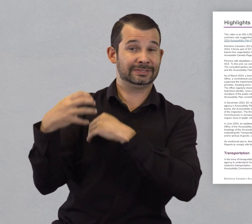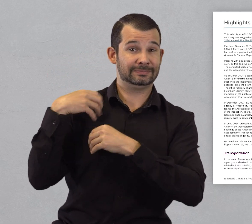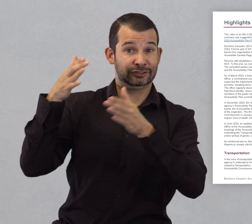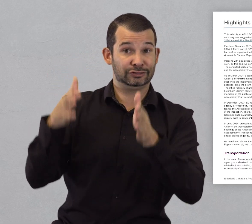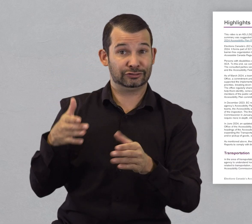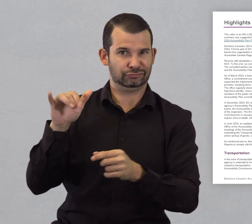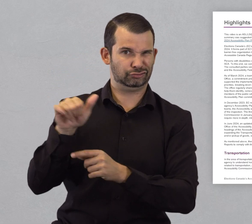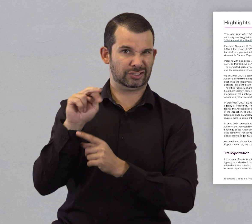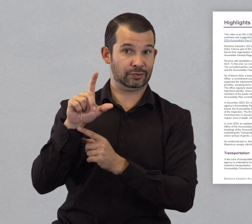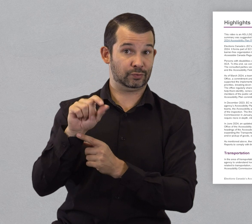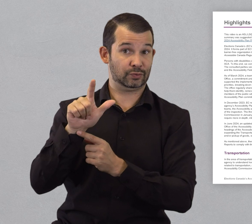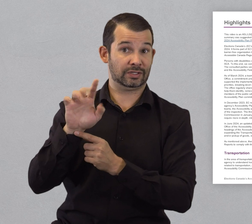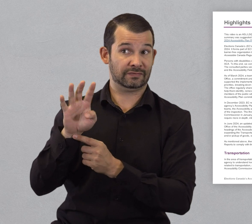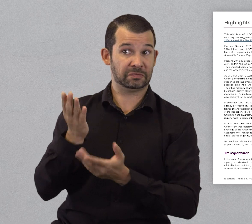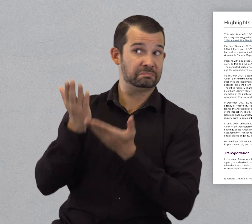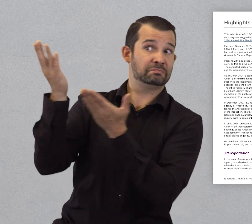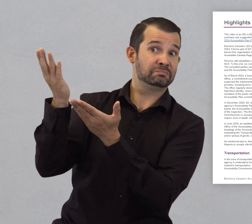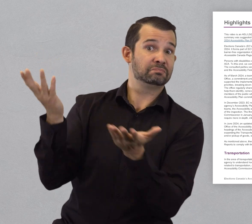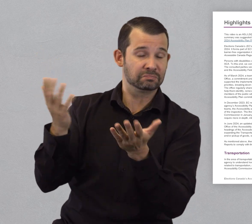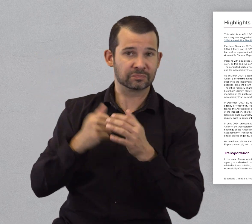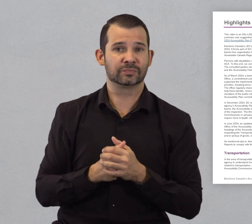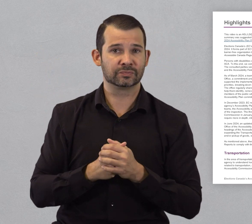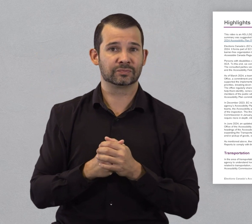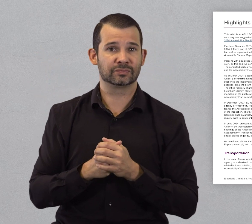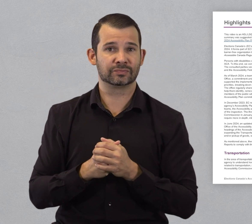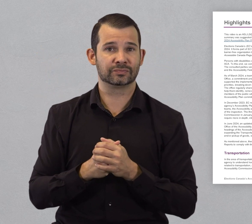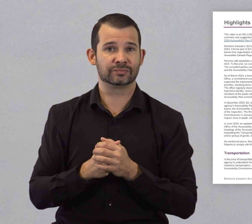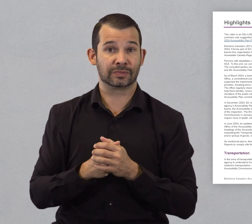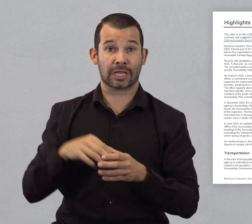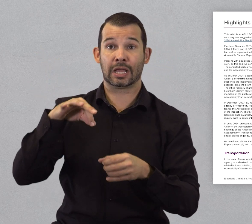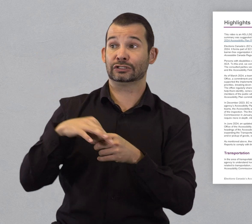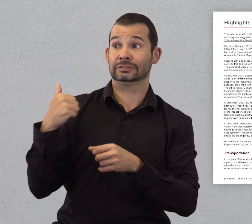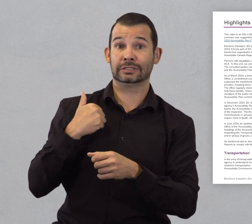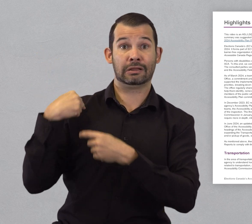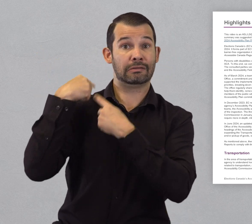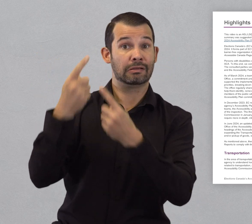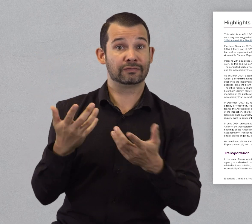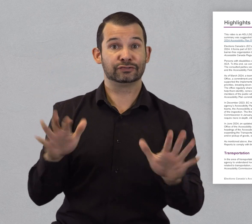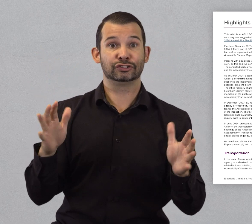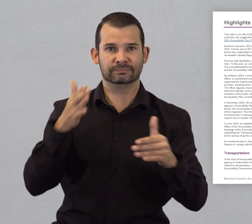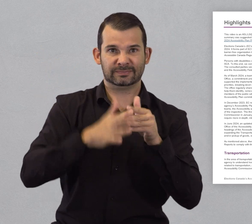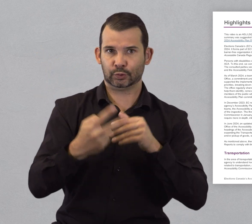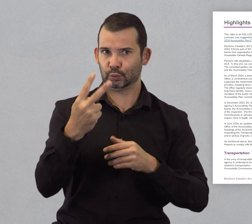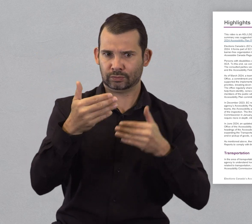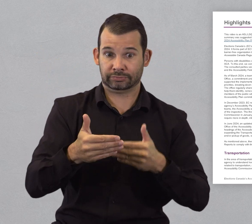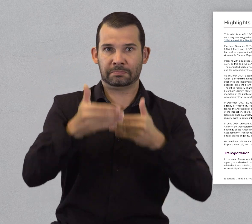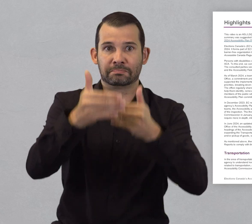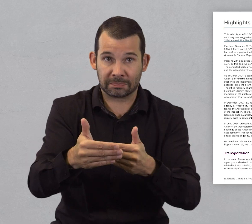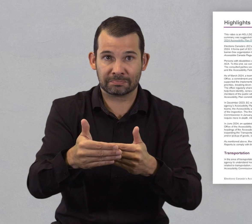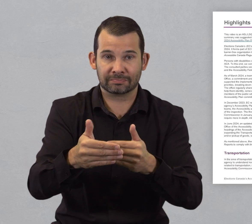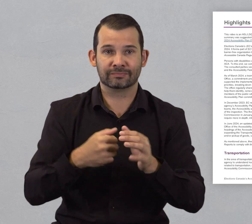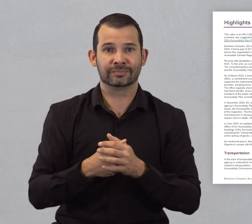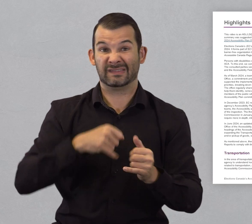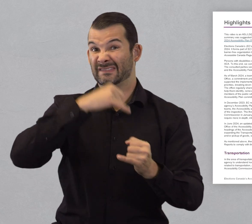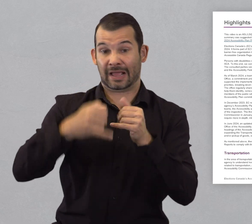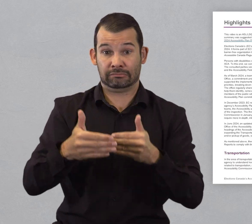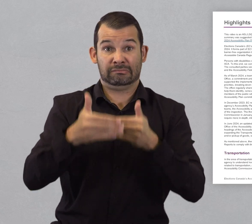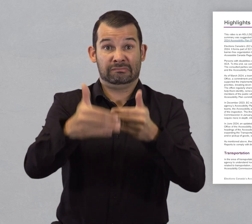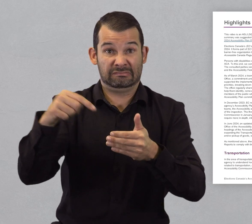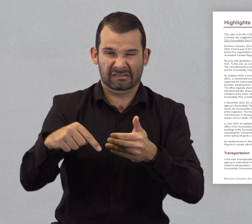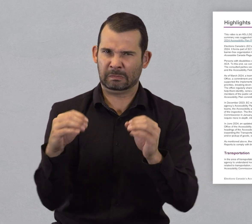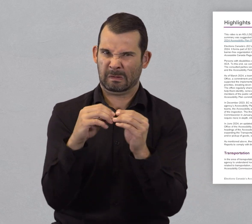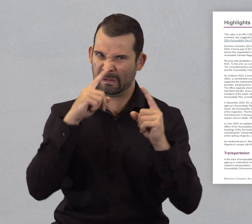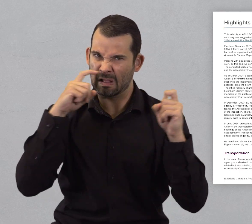Commissioner in January 2024. EC has completed two stages. The final stage is more complex and